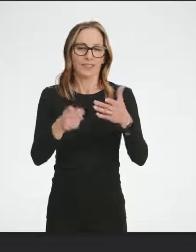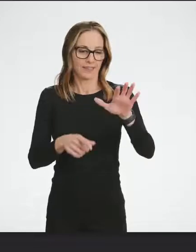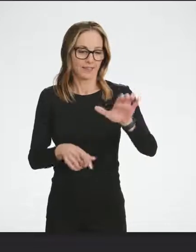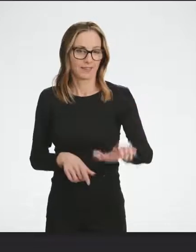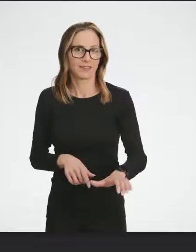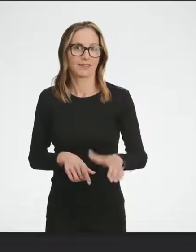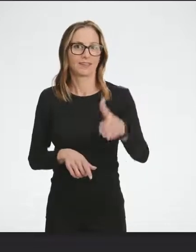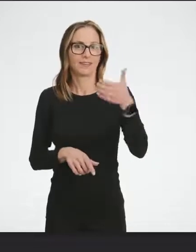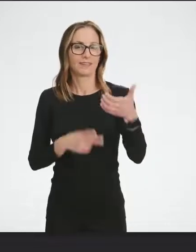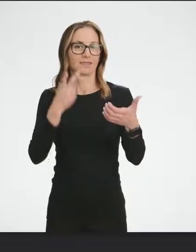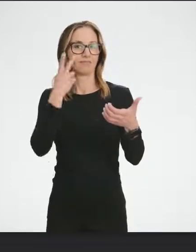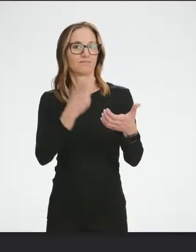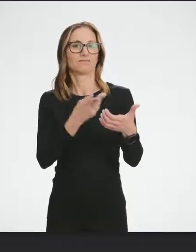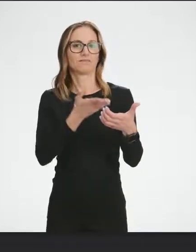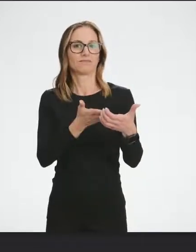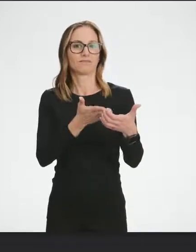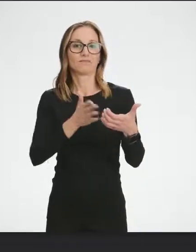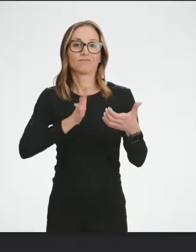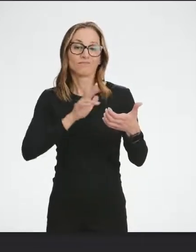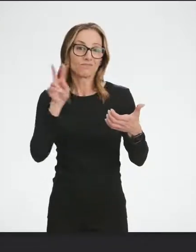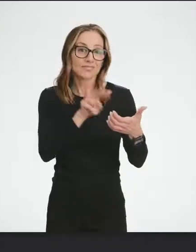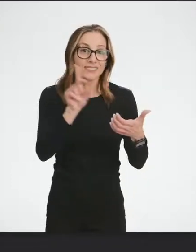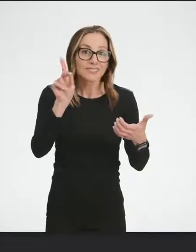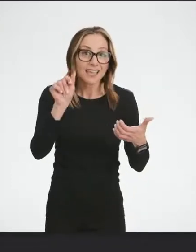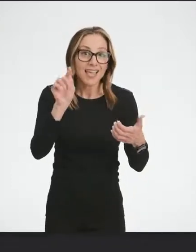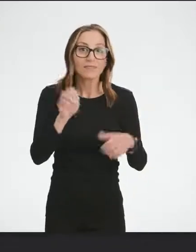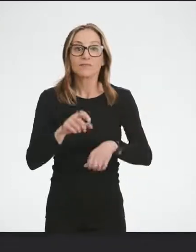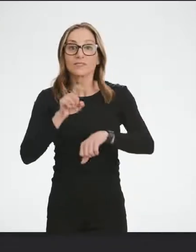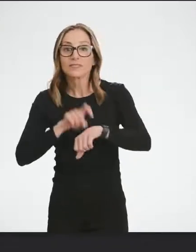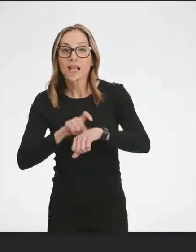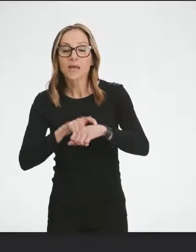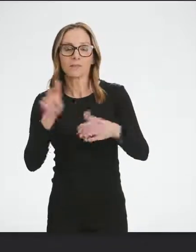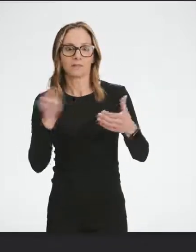always been a place to check the date and time and look out for key messages.